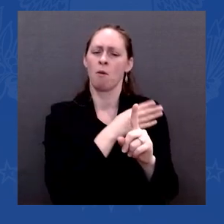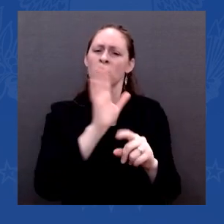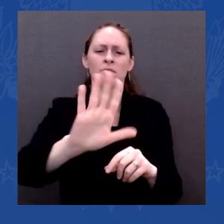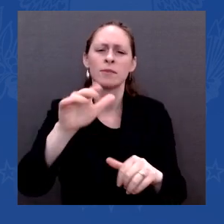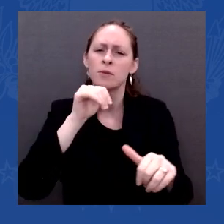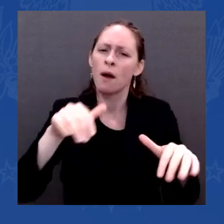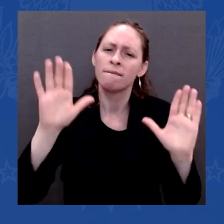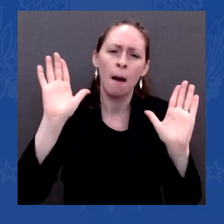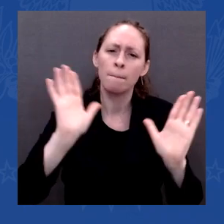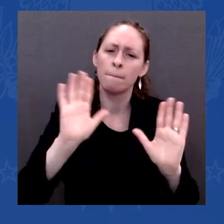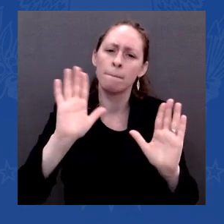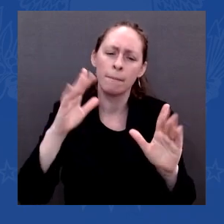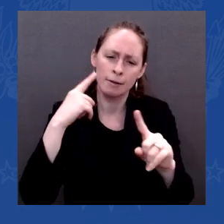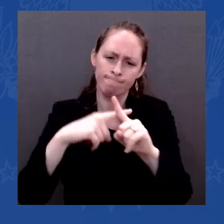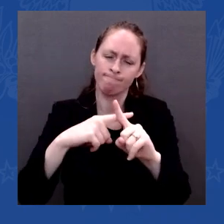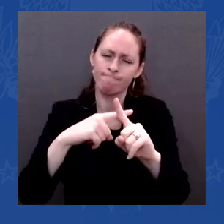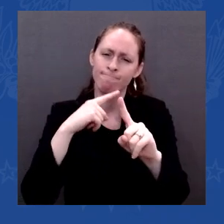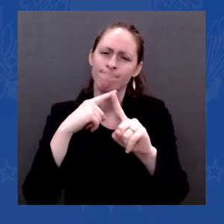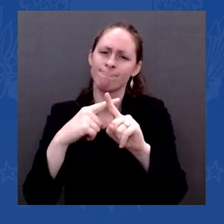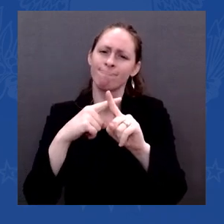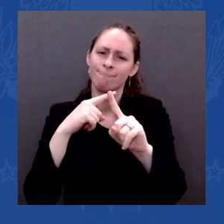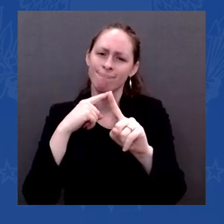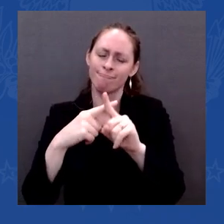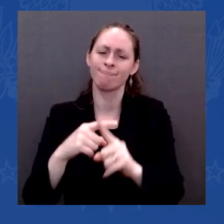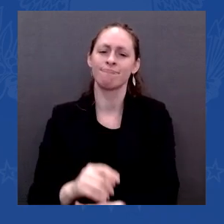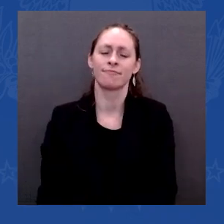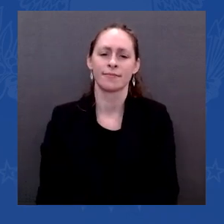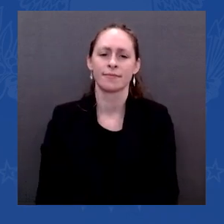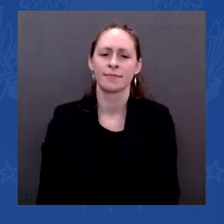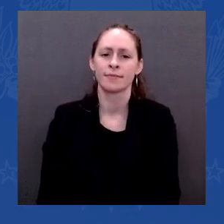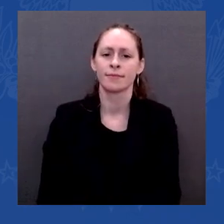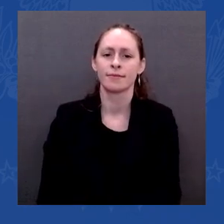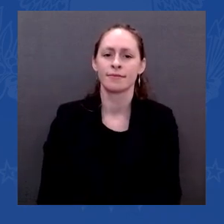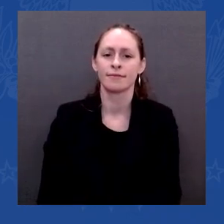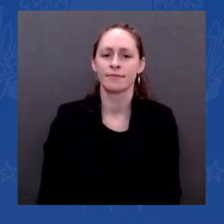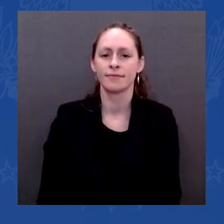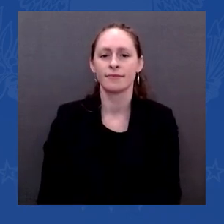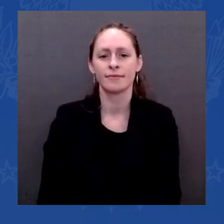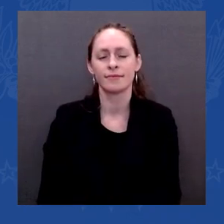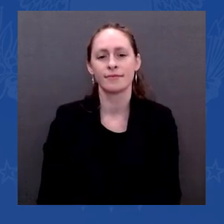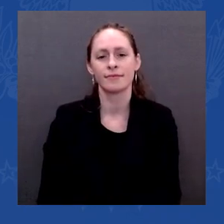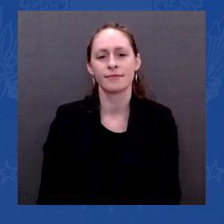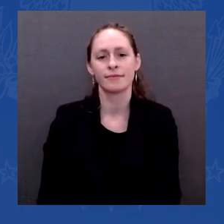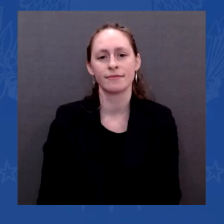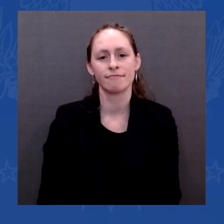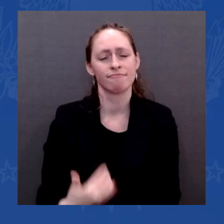You know, I’ve said many, many times to world leaders,